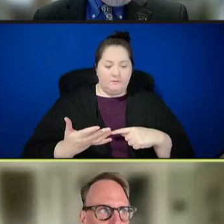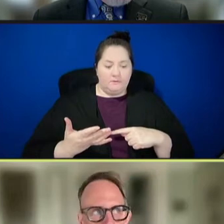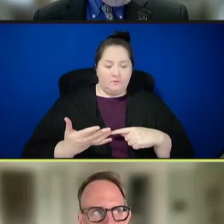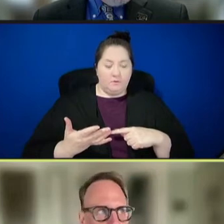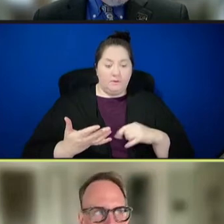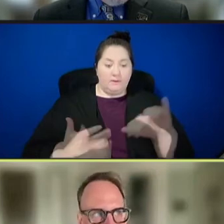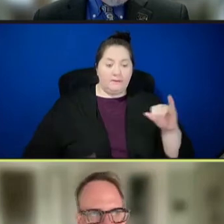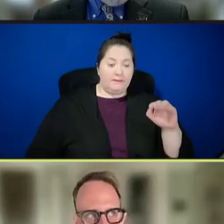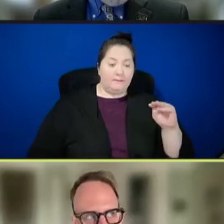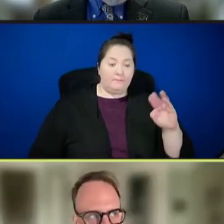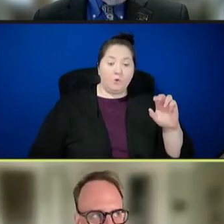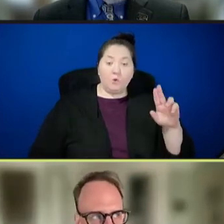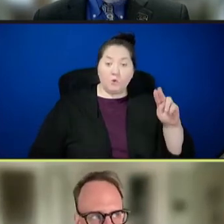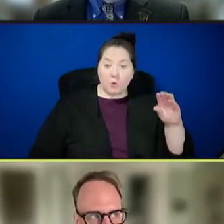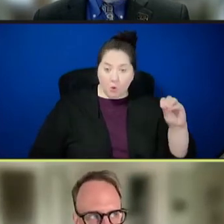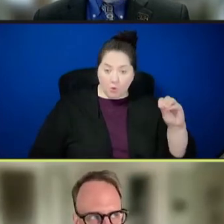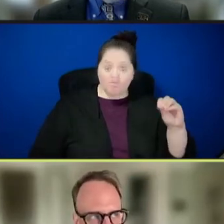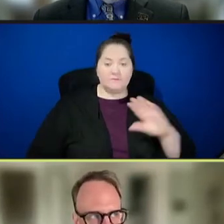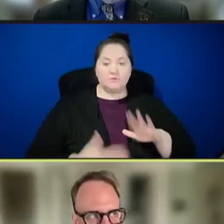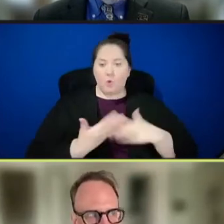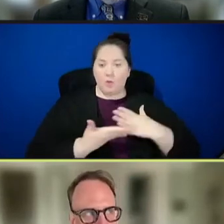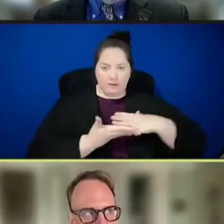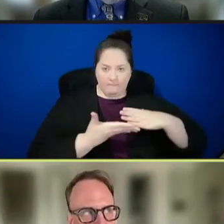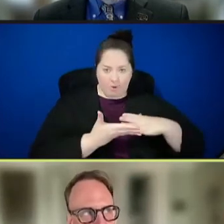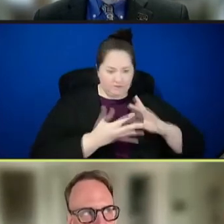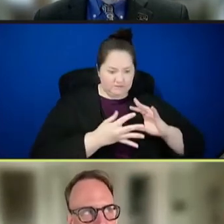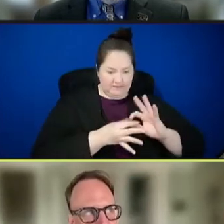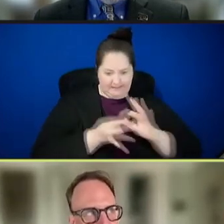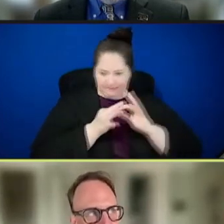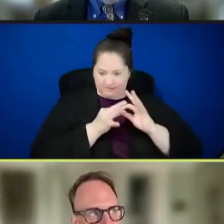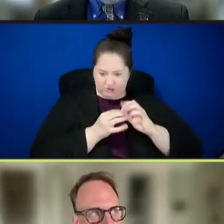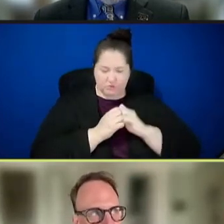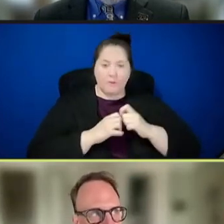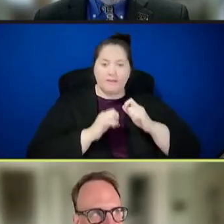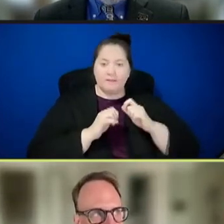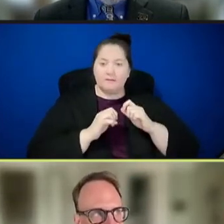which we described as all the components and linkages of the immune system, Is